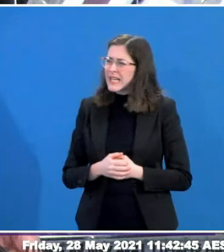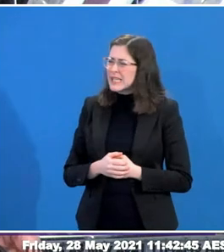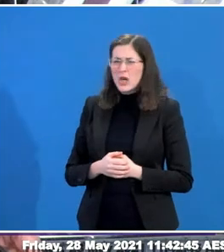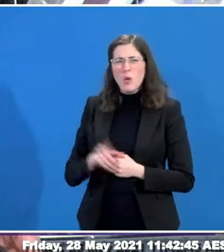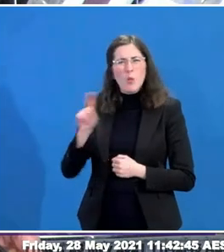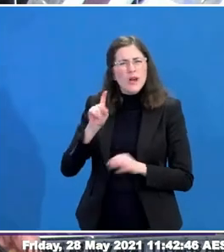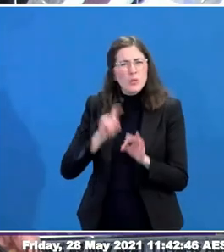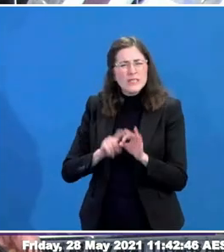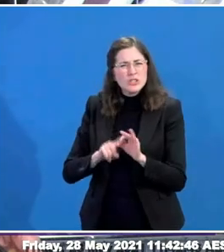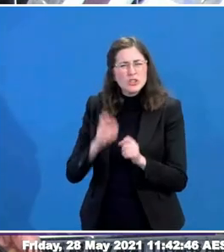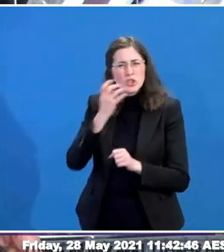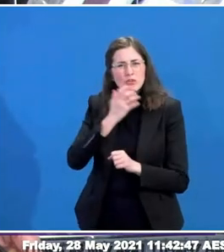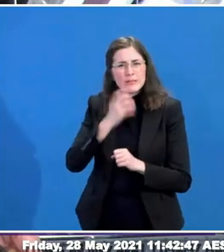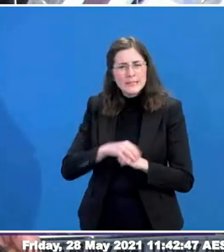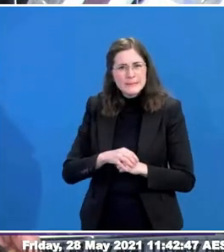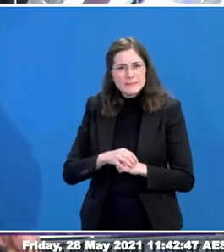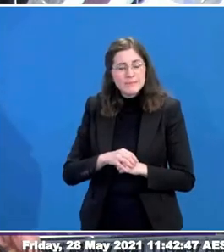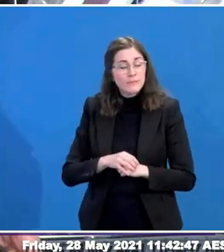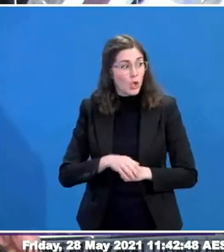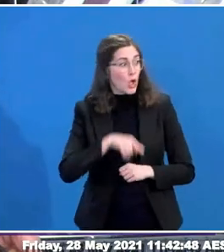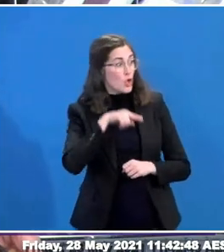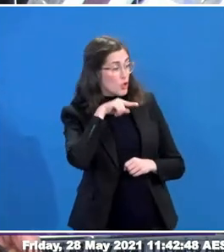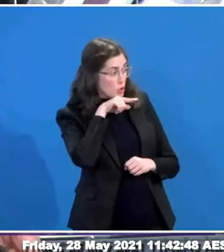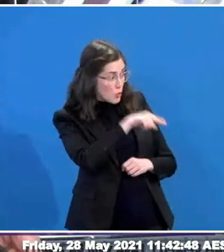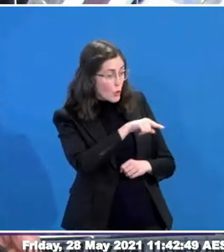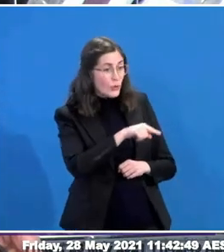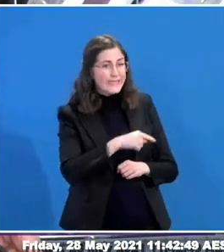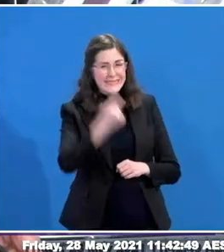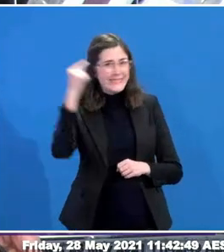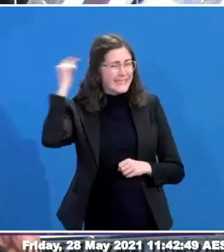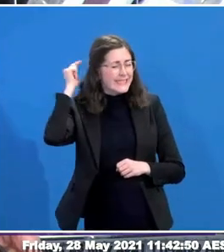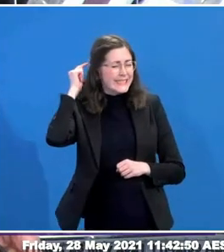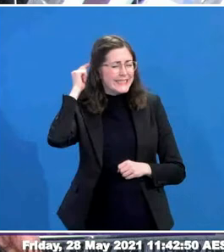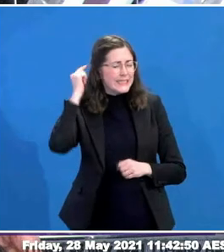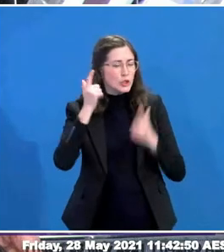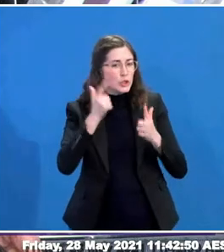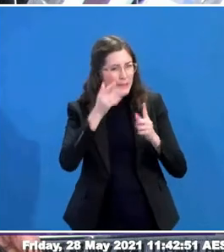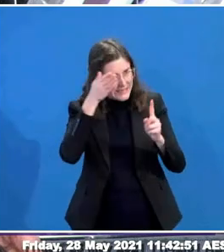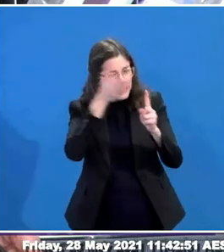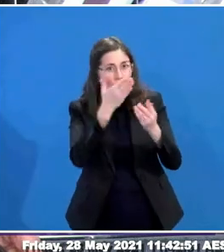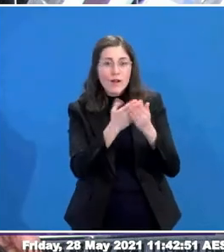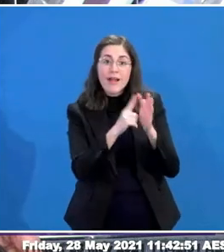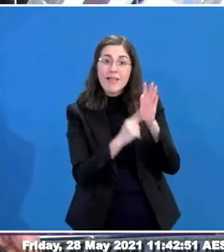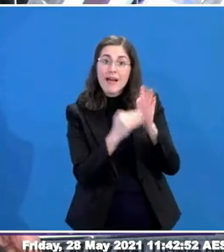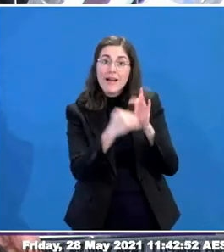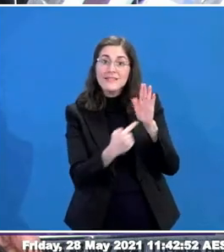Do you accept that your perception about Eliza may have led you